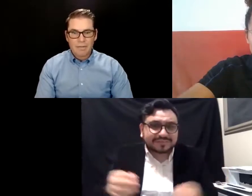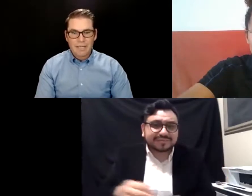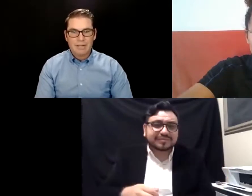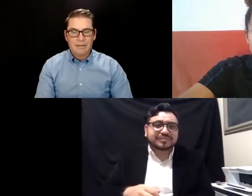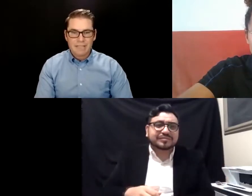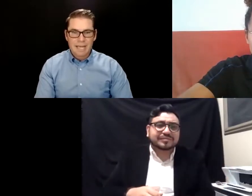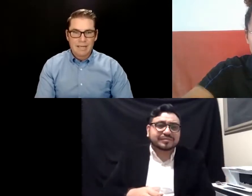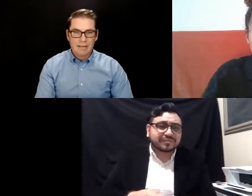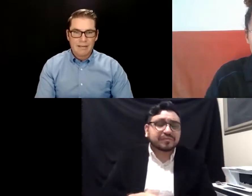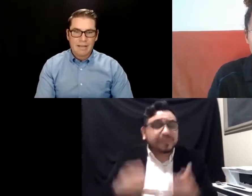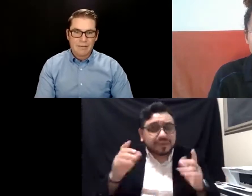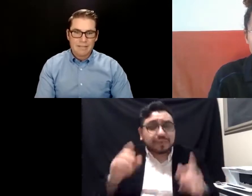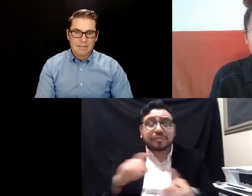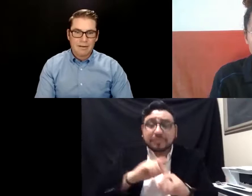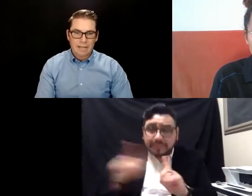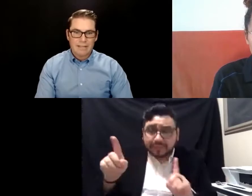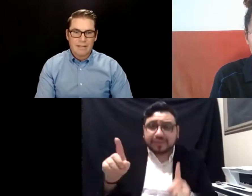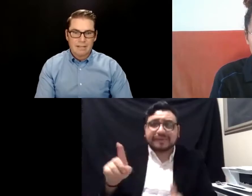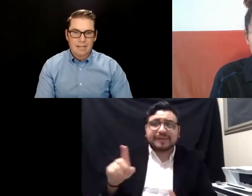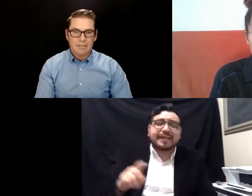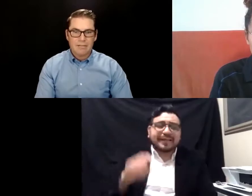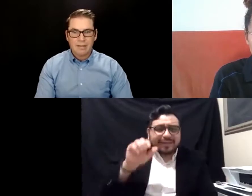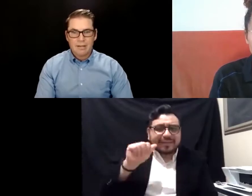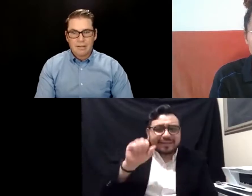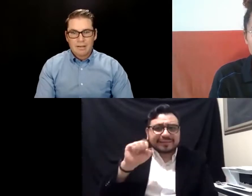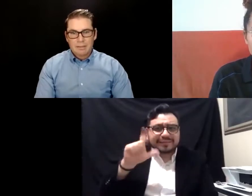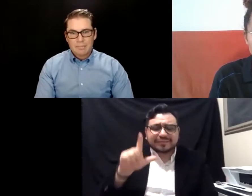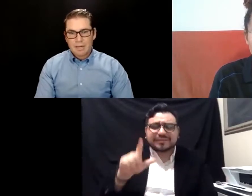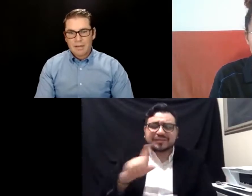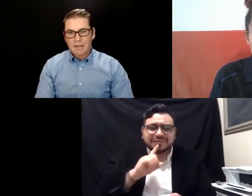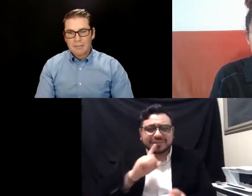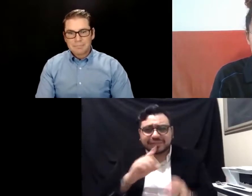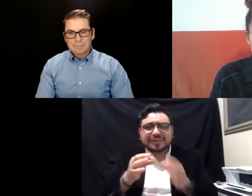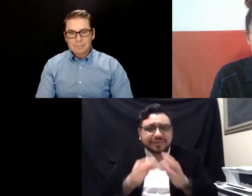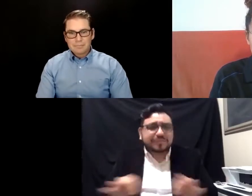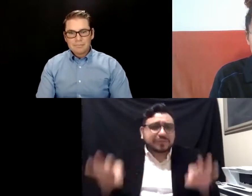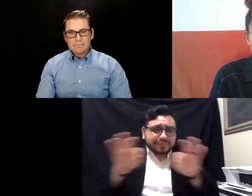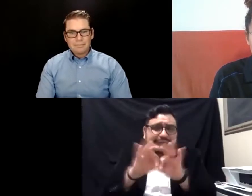even understanding the language of ASL itself. But, uh.